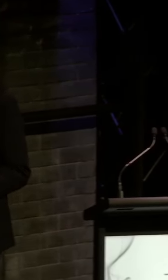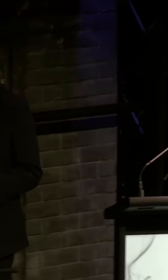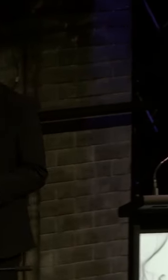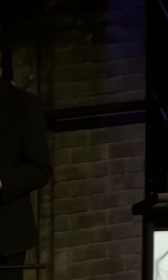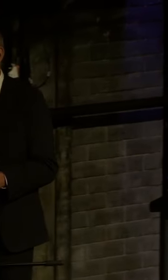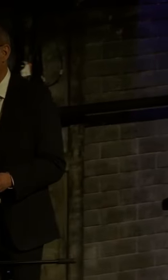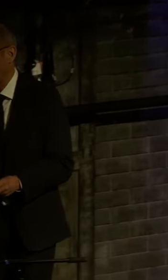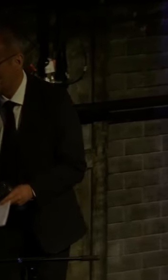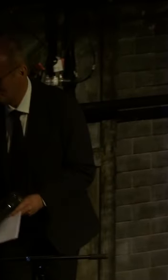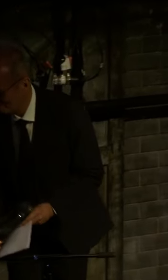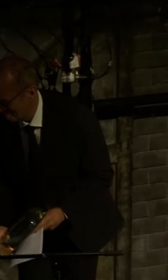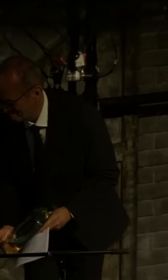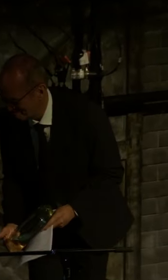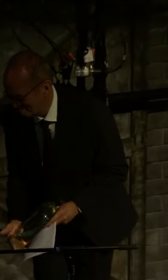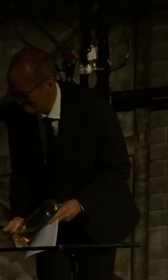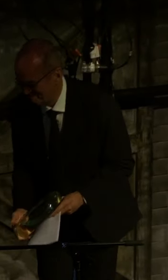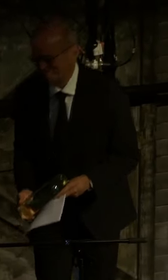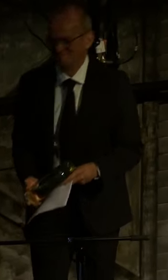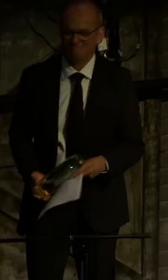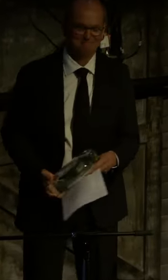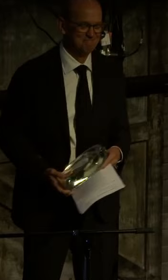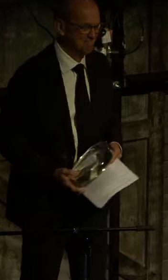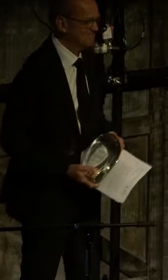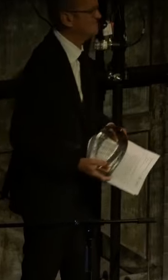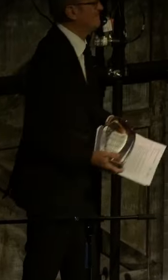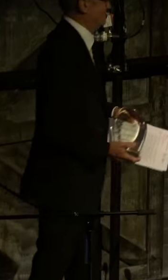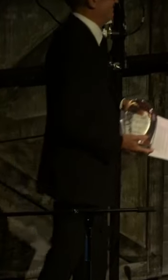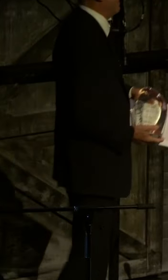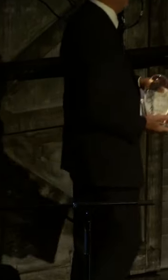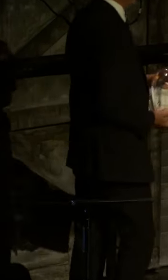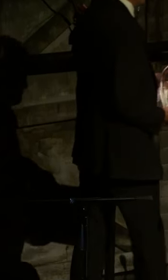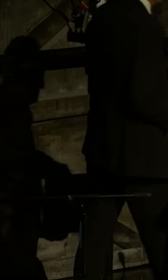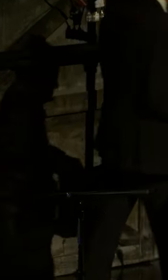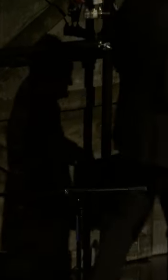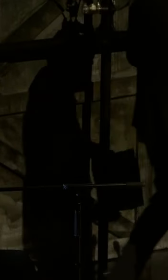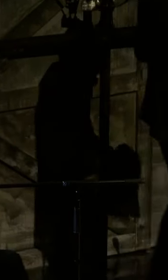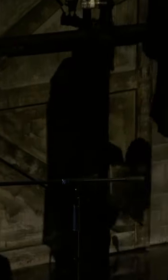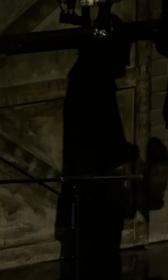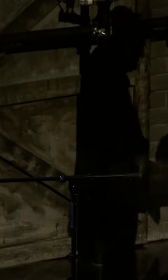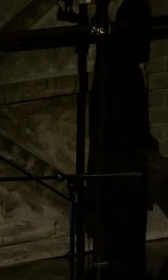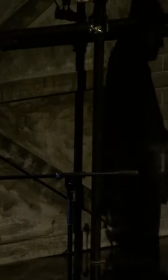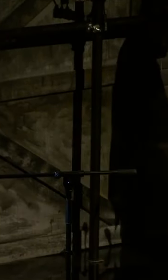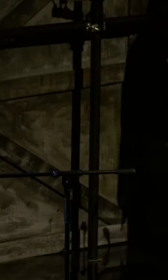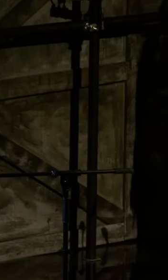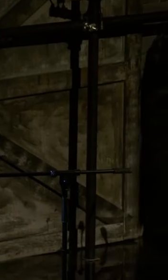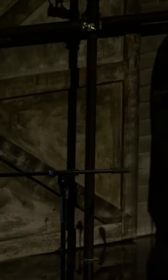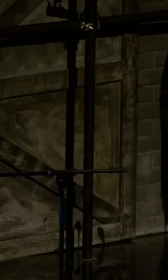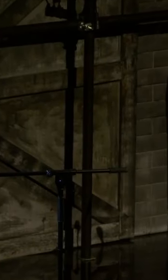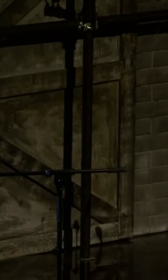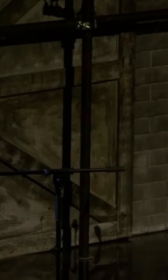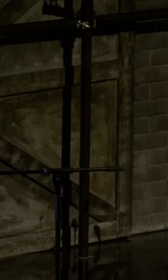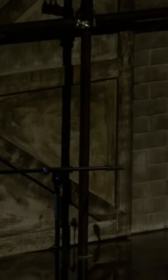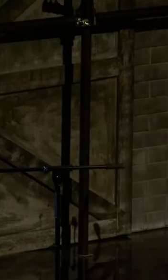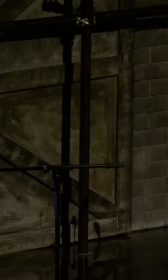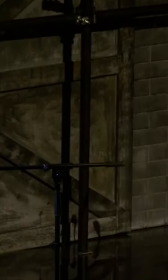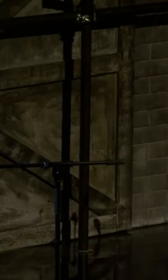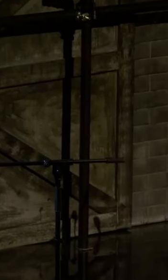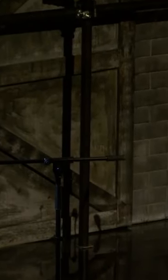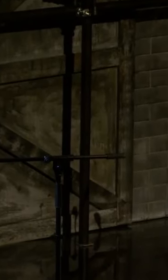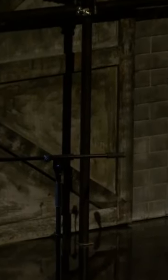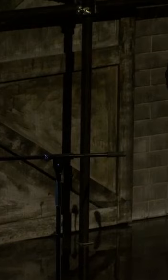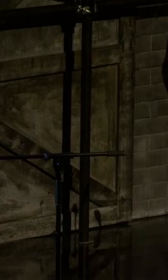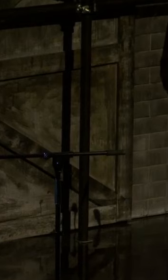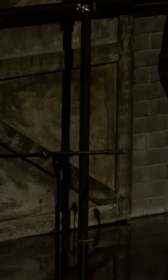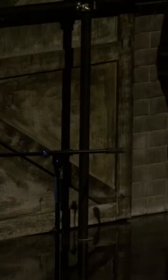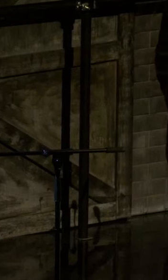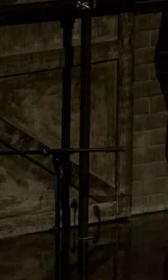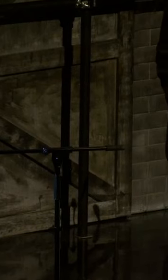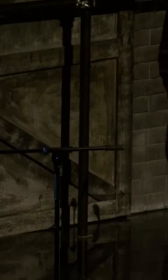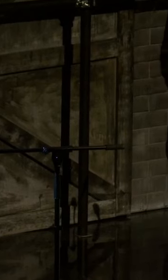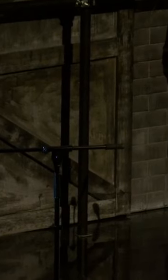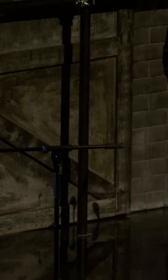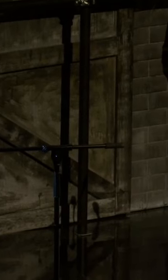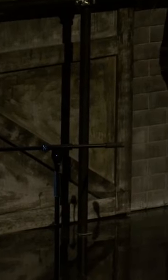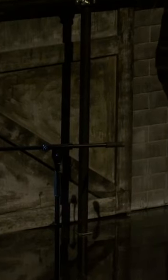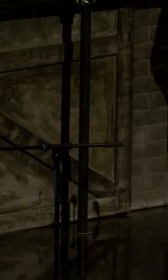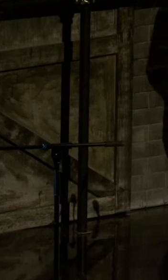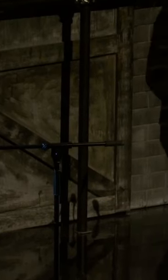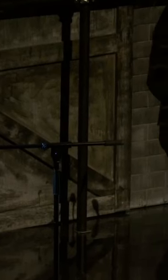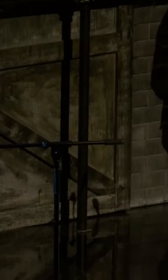Wow, I wasn't expecting to react to that as emotionally